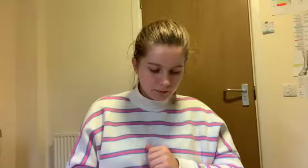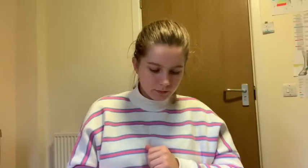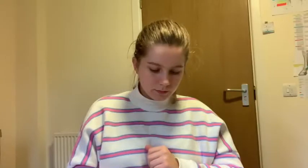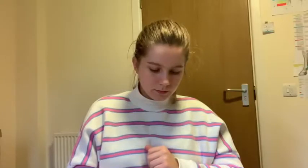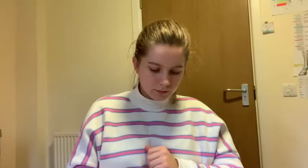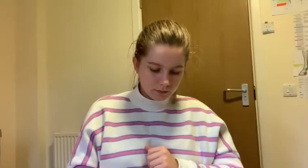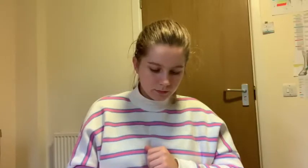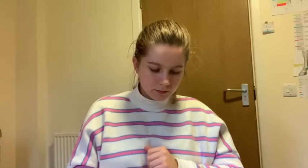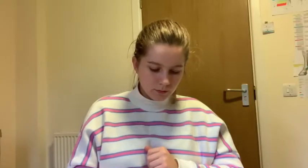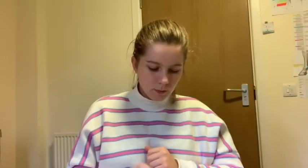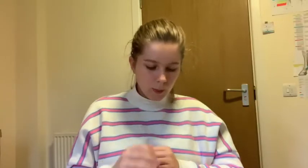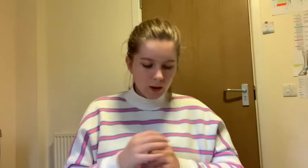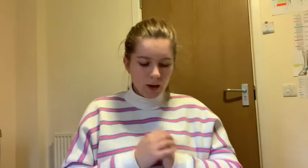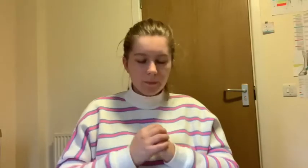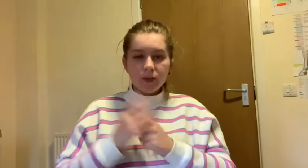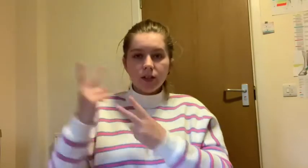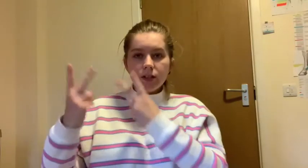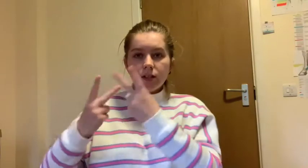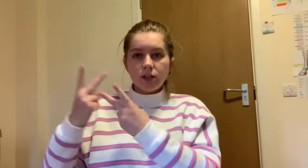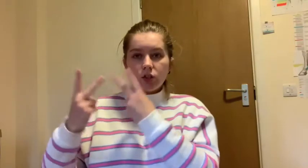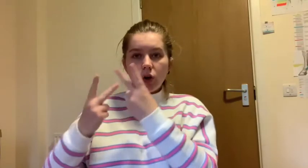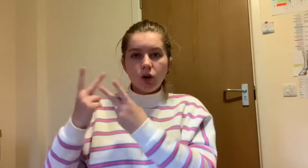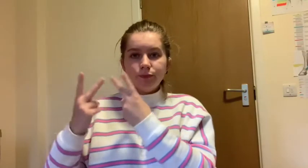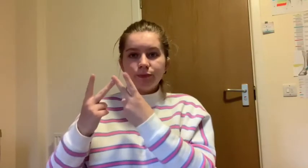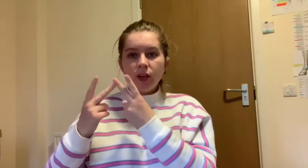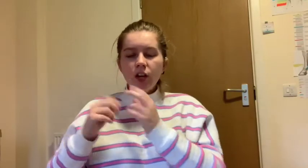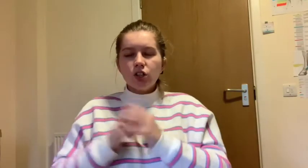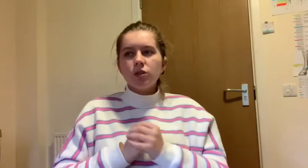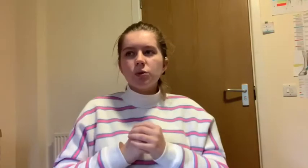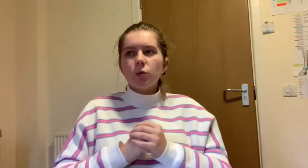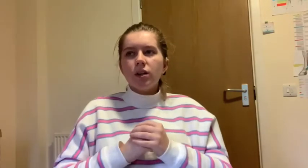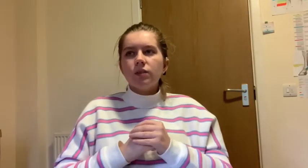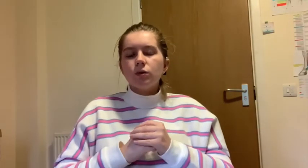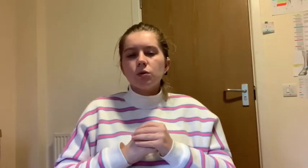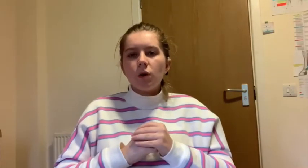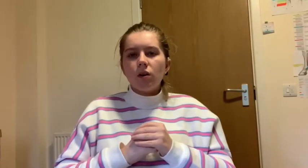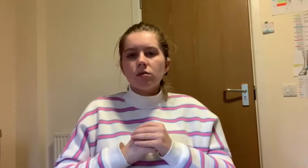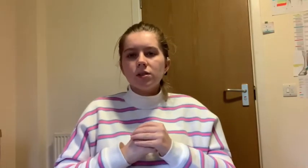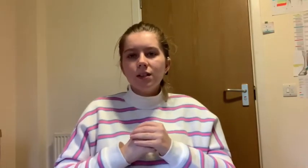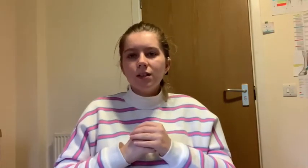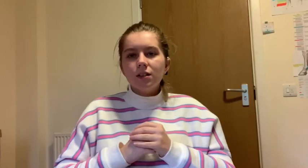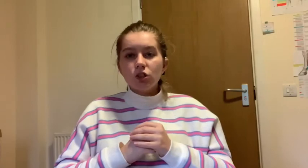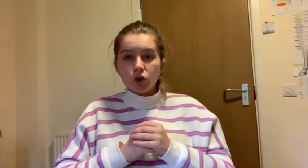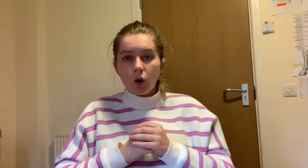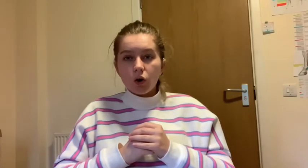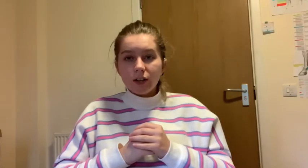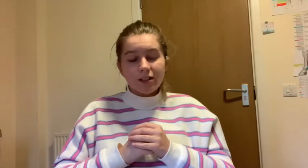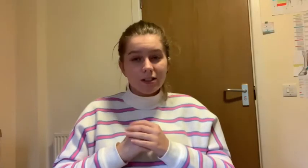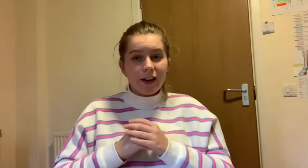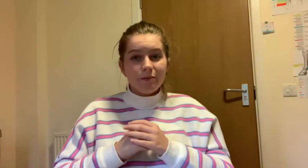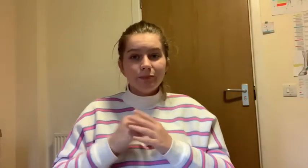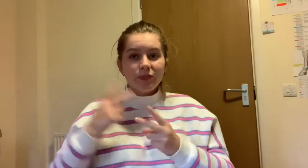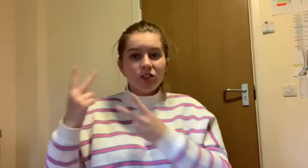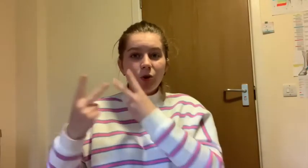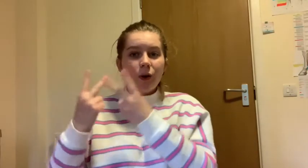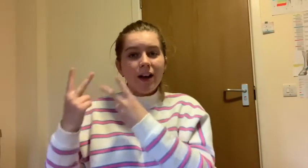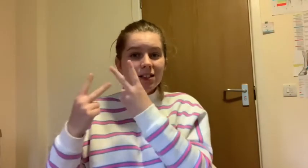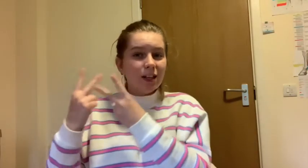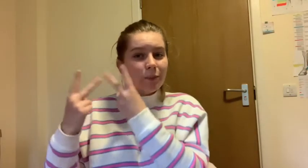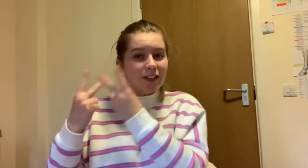"Sing song" this one is quiet difficult as well, because singing and song is the same, hence the lip pattern.